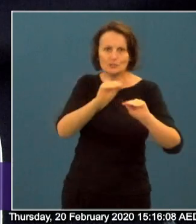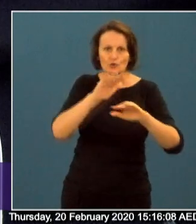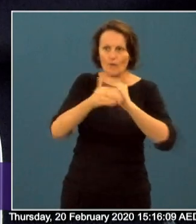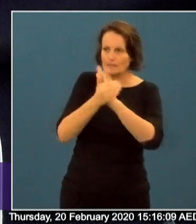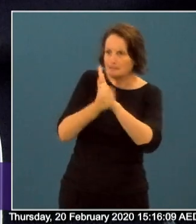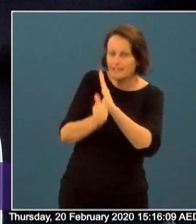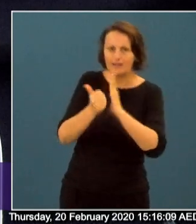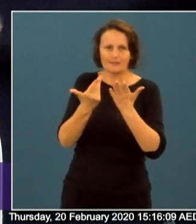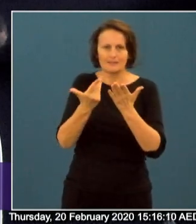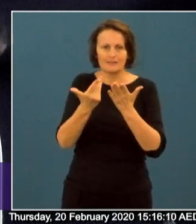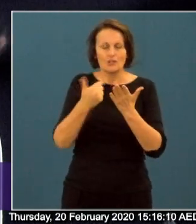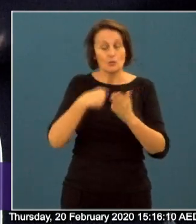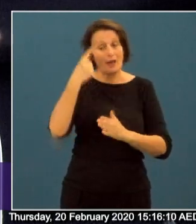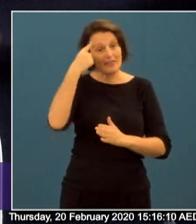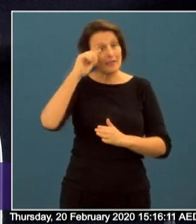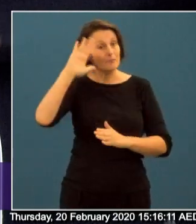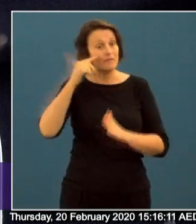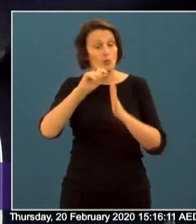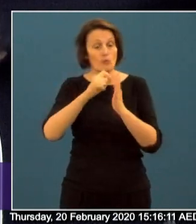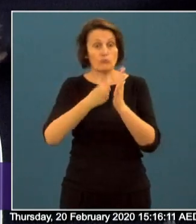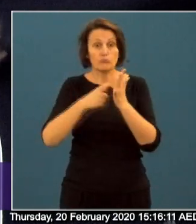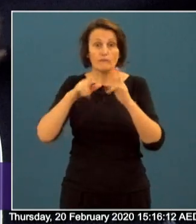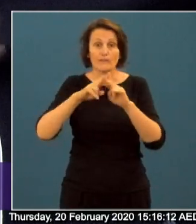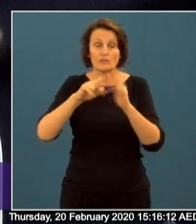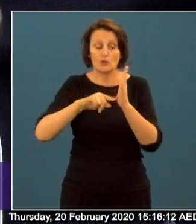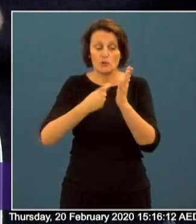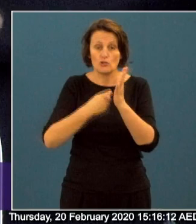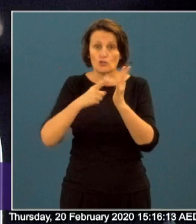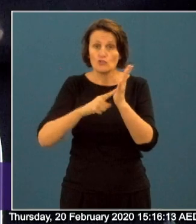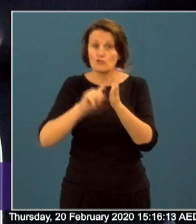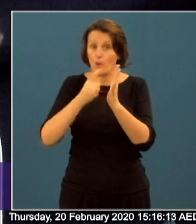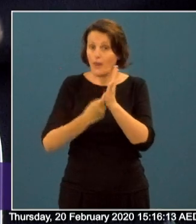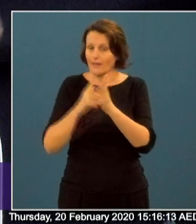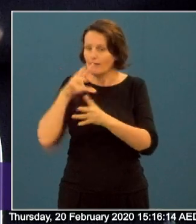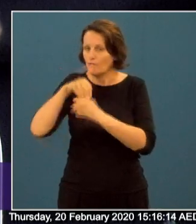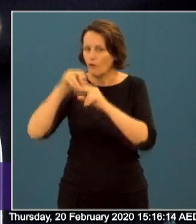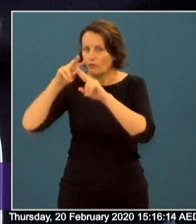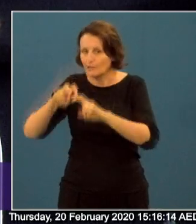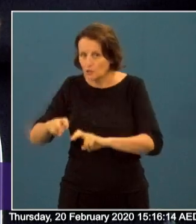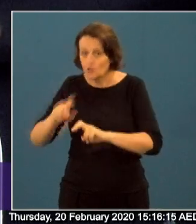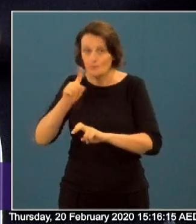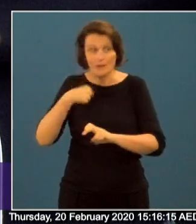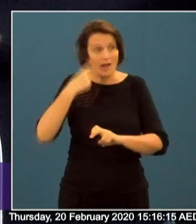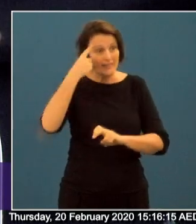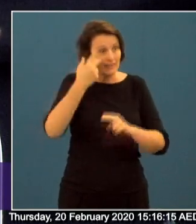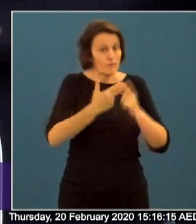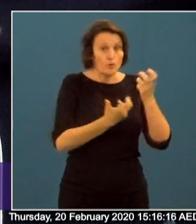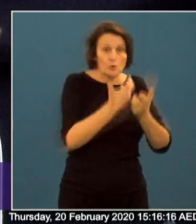And I think that across — as you've mentioned earlier, across colleges we've got relationships that we can build on to share expertise